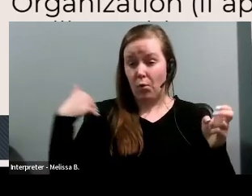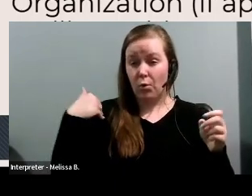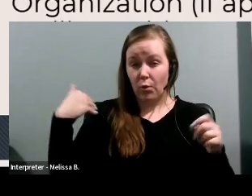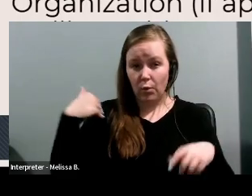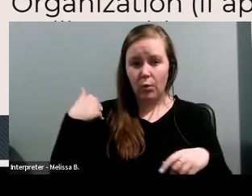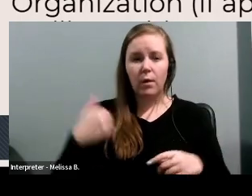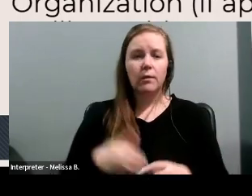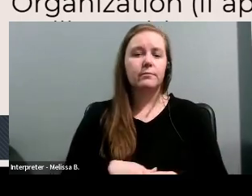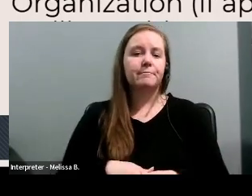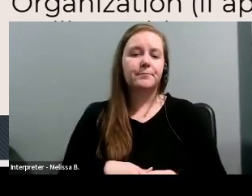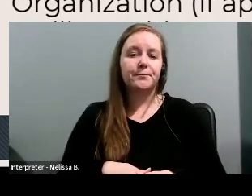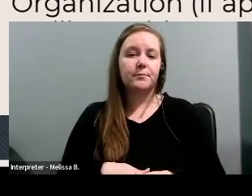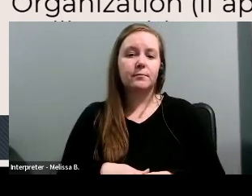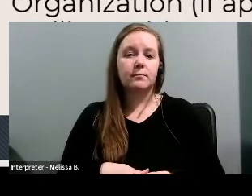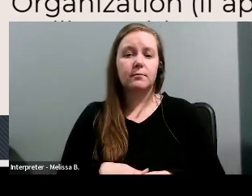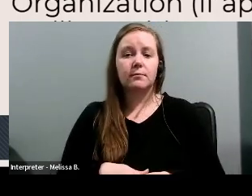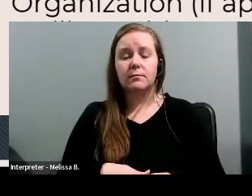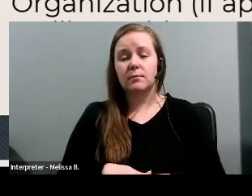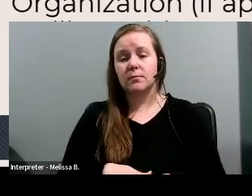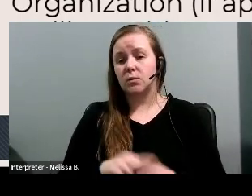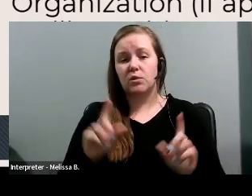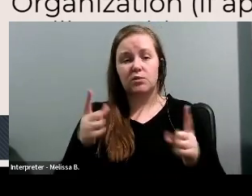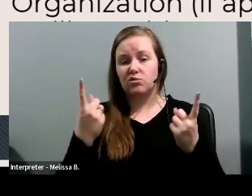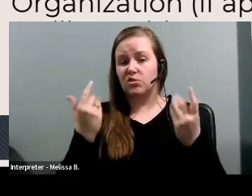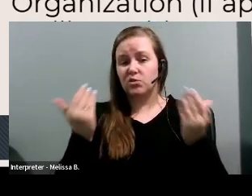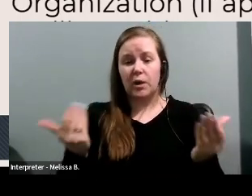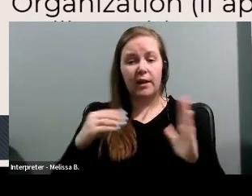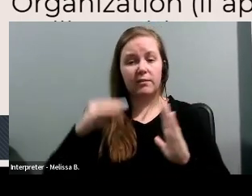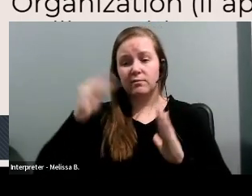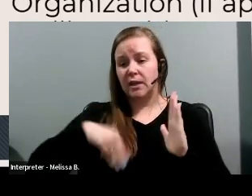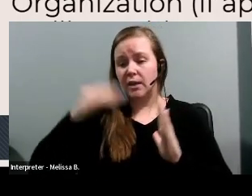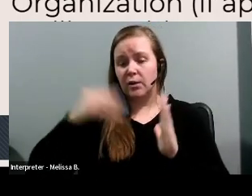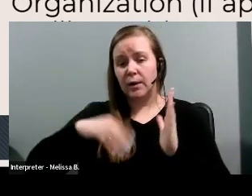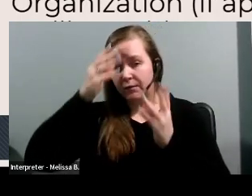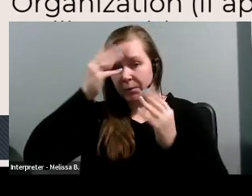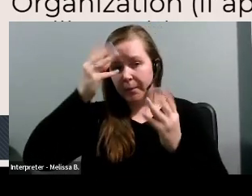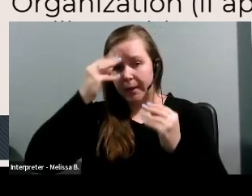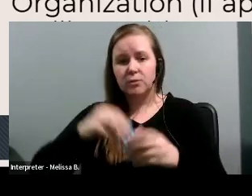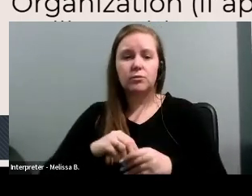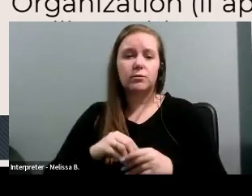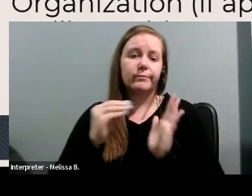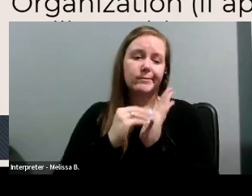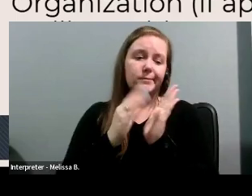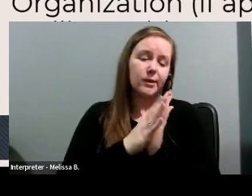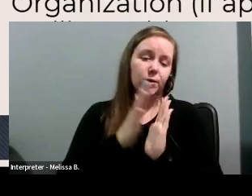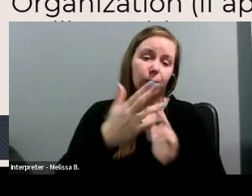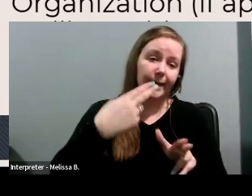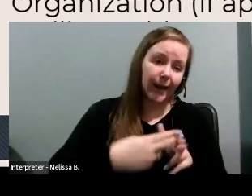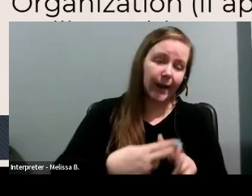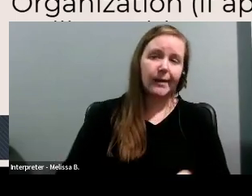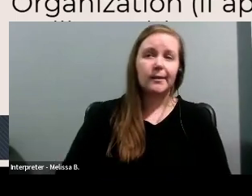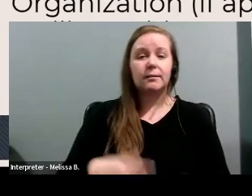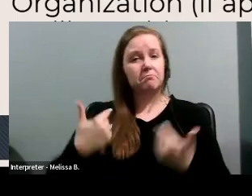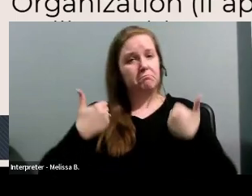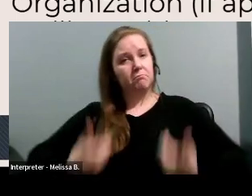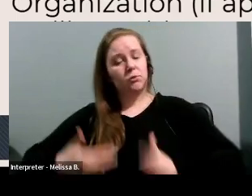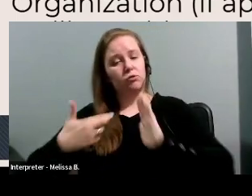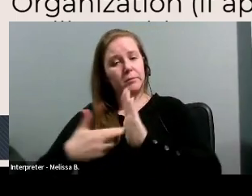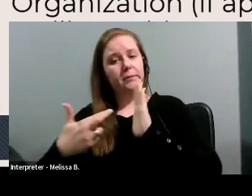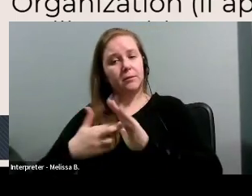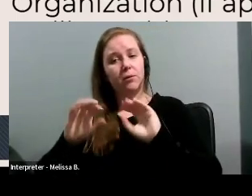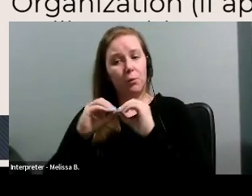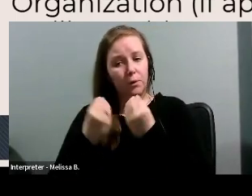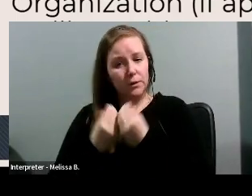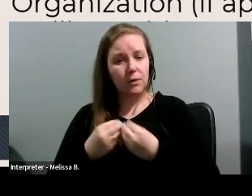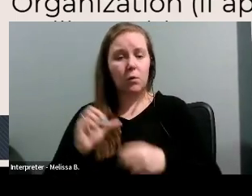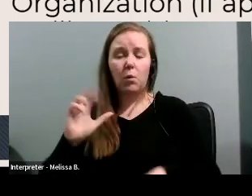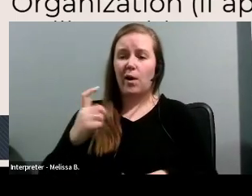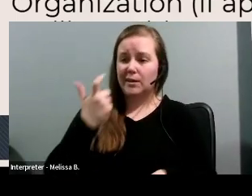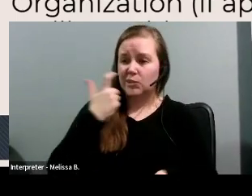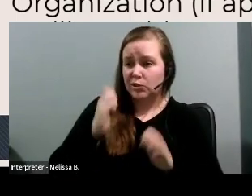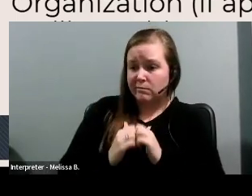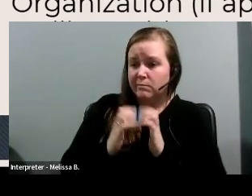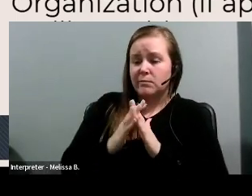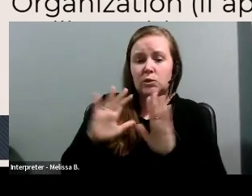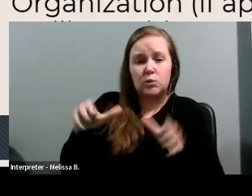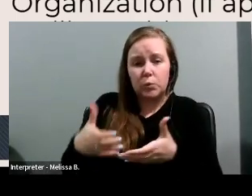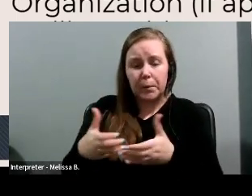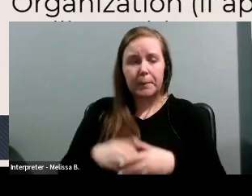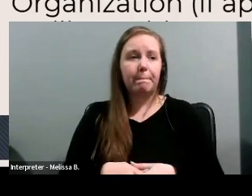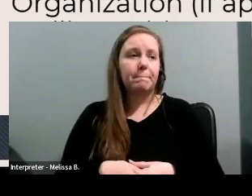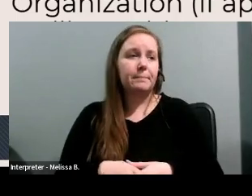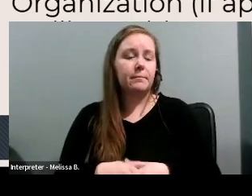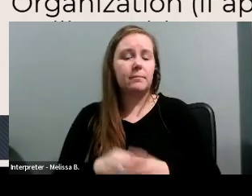Shannon Spencer (she/her): And yeah, so just fill out the information, you share, you put in your name, if you're representing an organization, or sort of like a grassroots group, you can put that under organization.